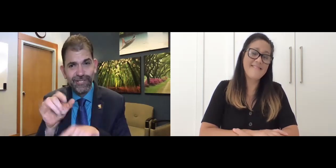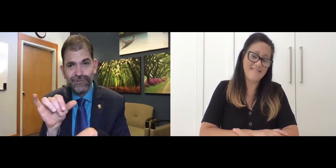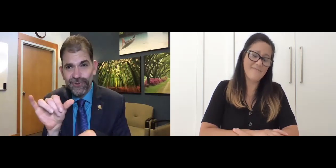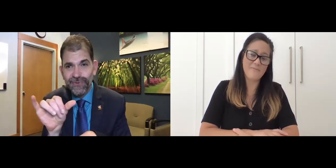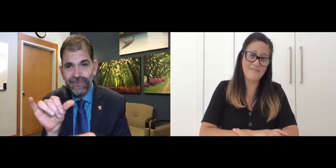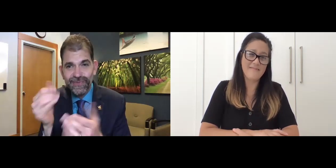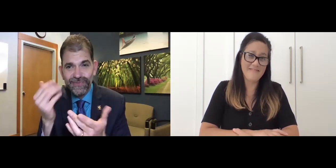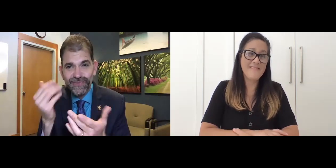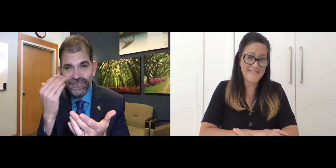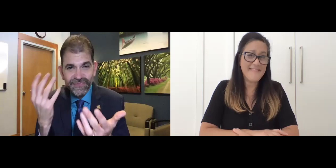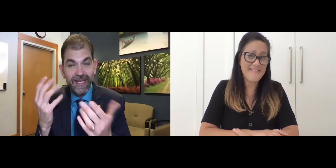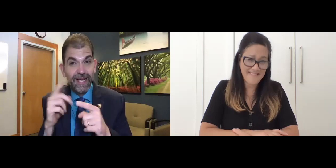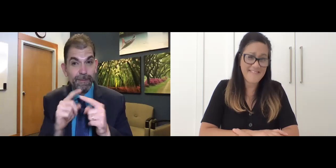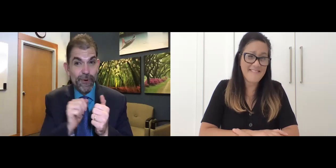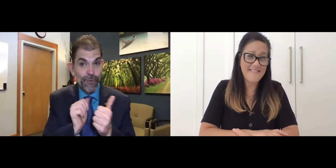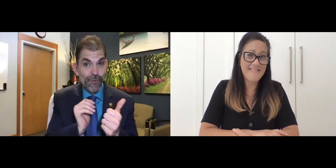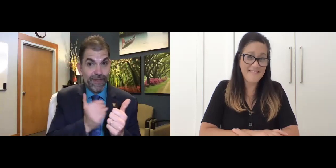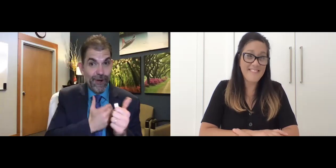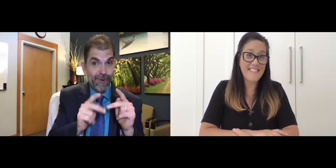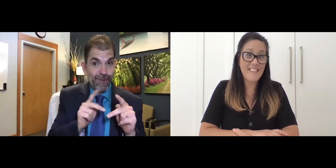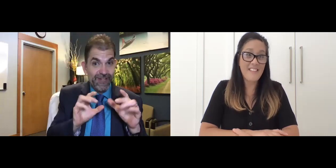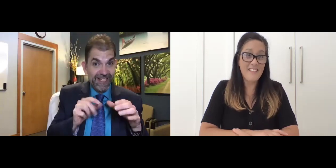together there are going to be conflicts too.